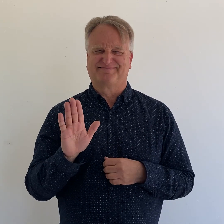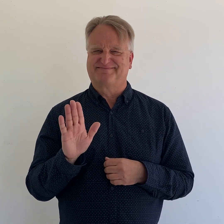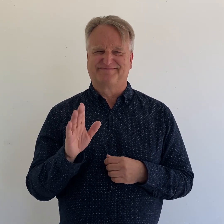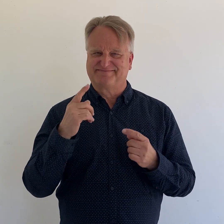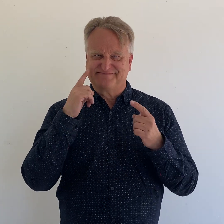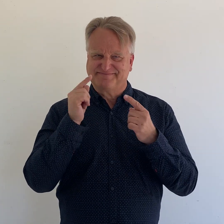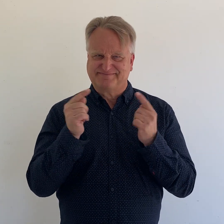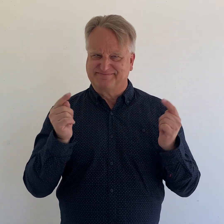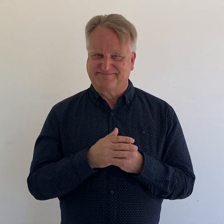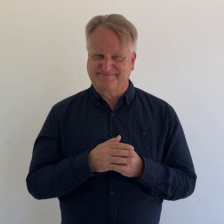I disagree.